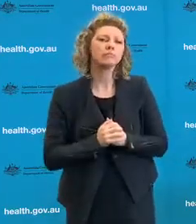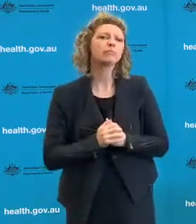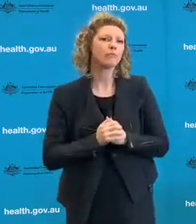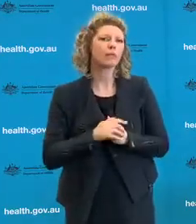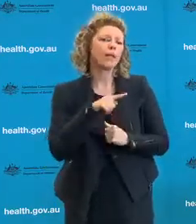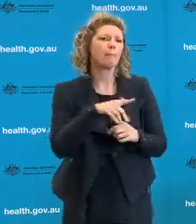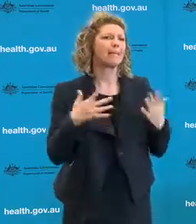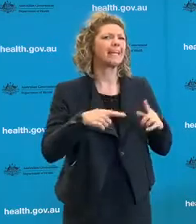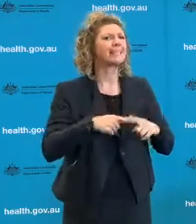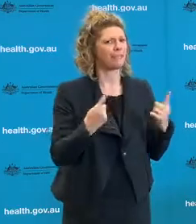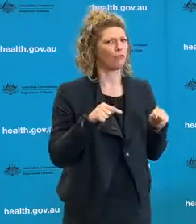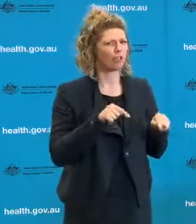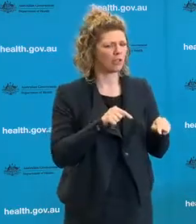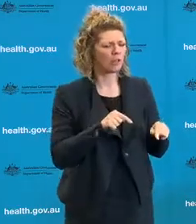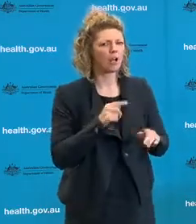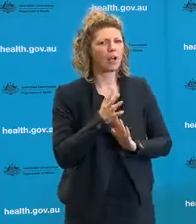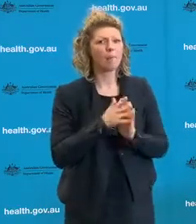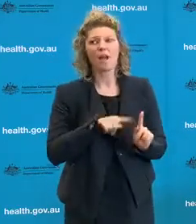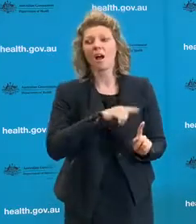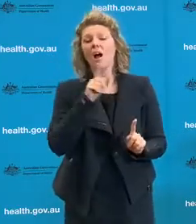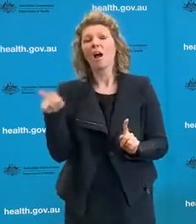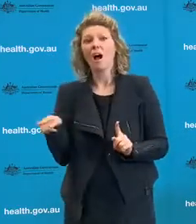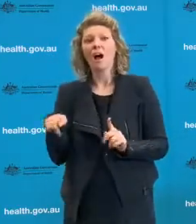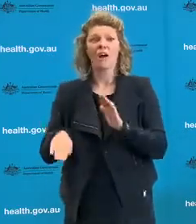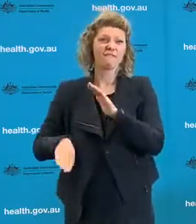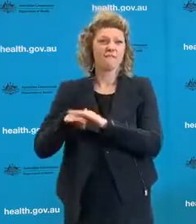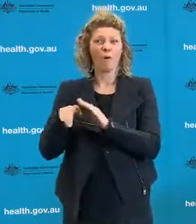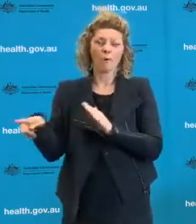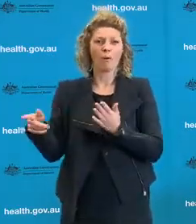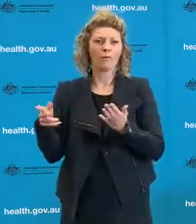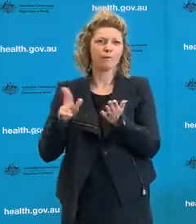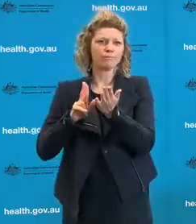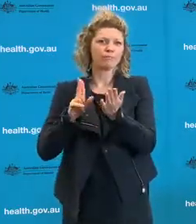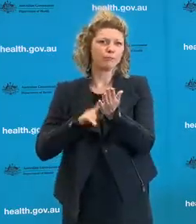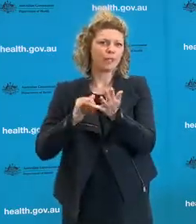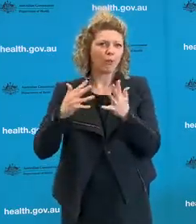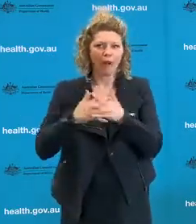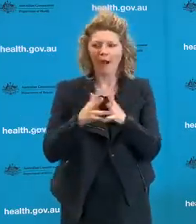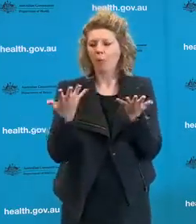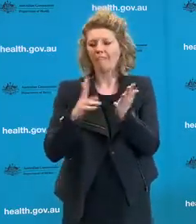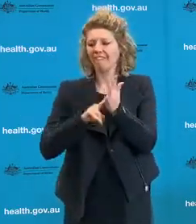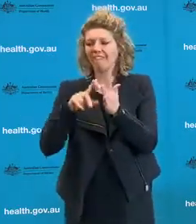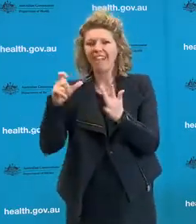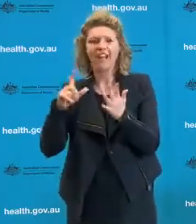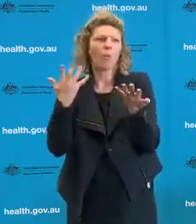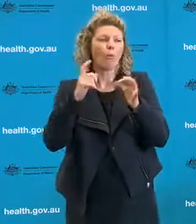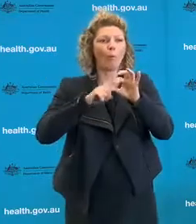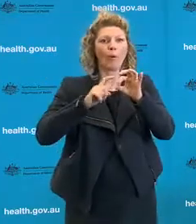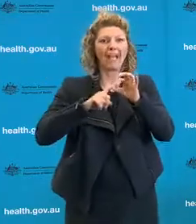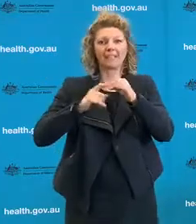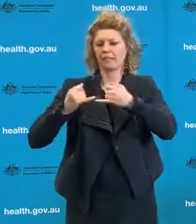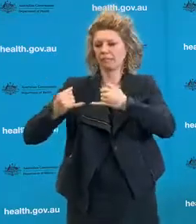making the decision that an entire state border needs to be closed. So it's a very